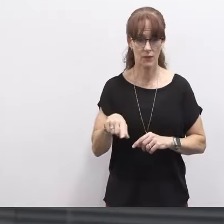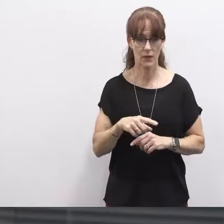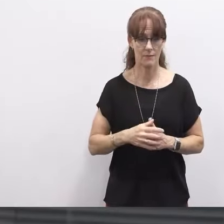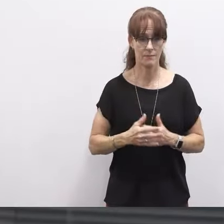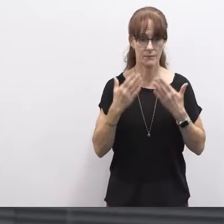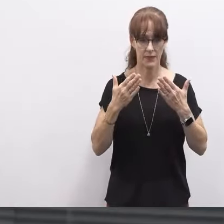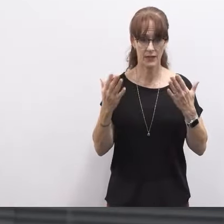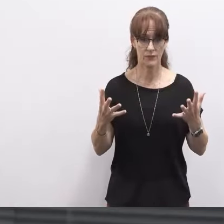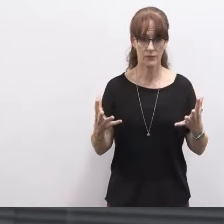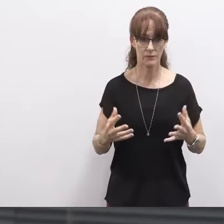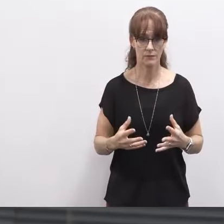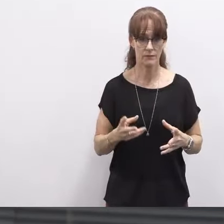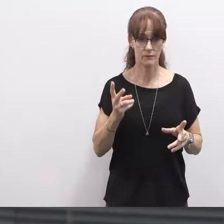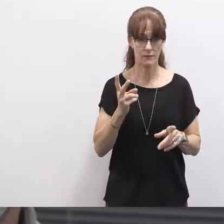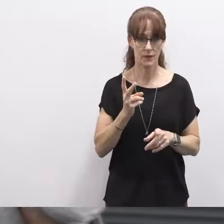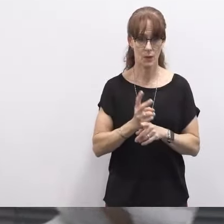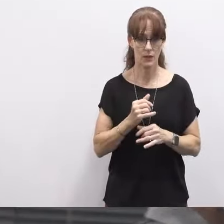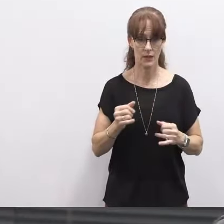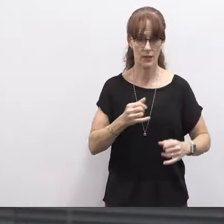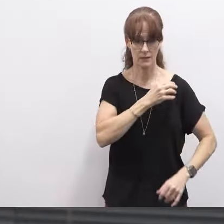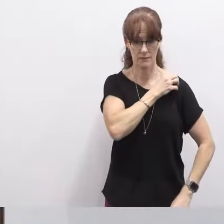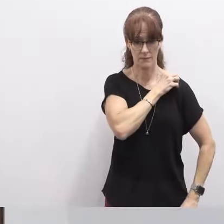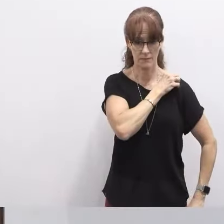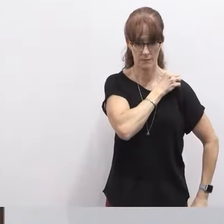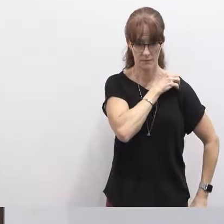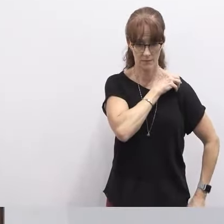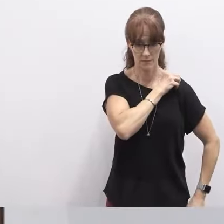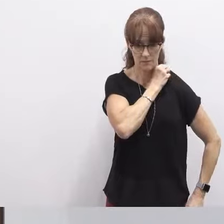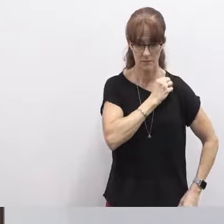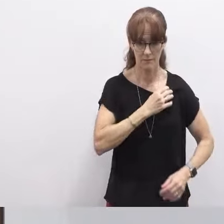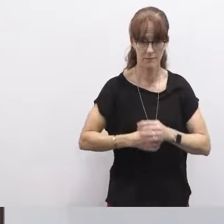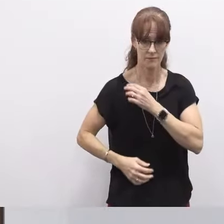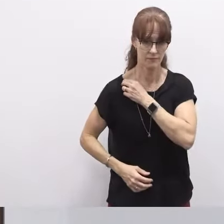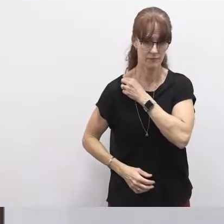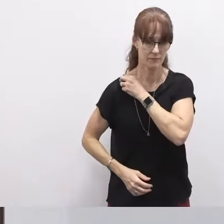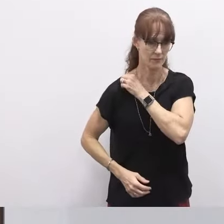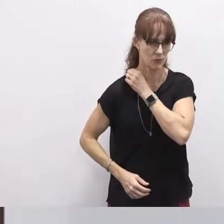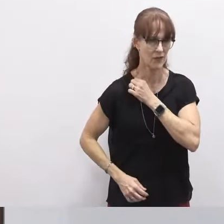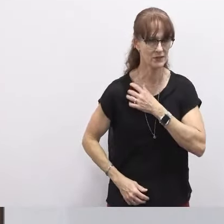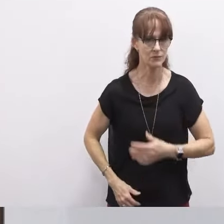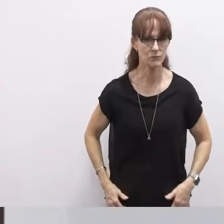Thank you for holding the line. Thank you.